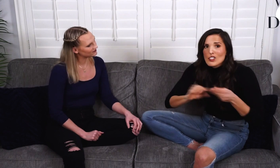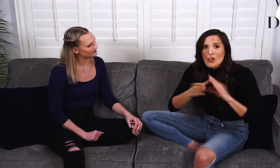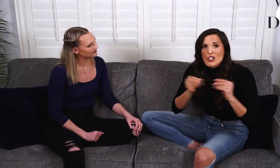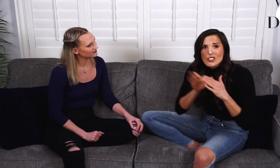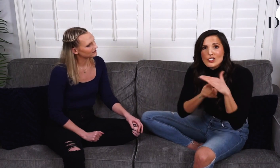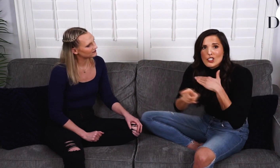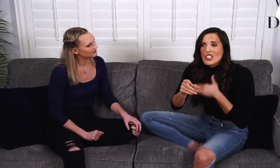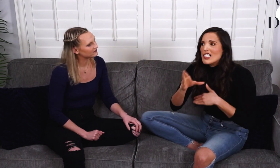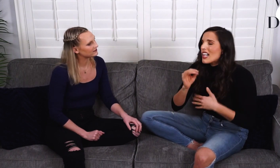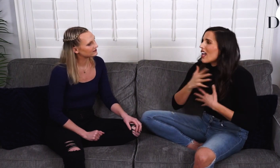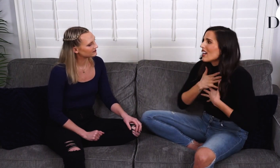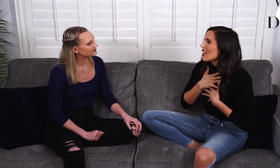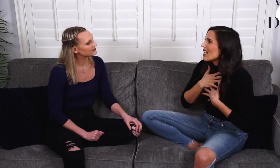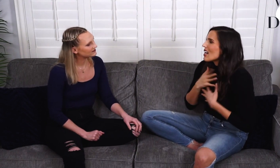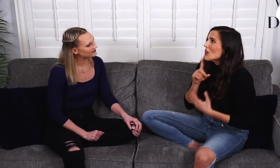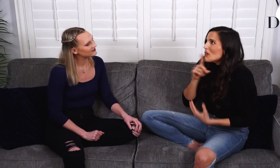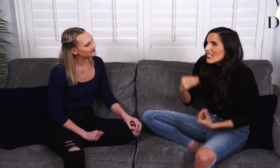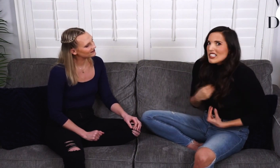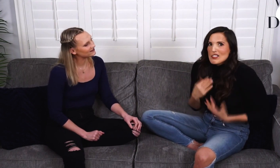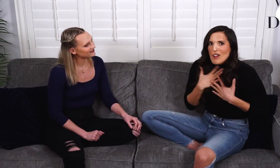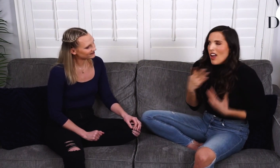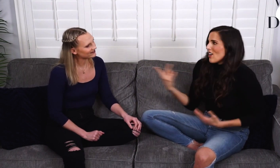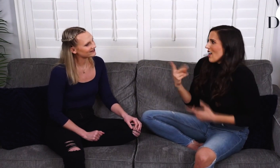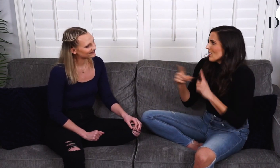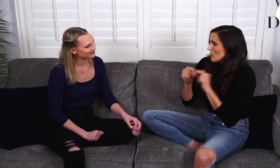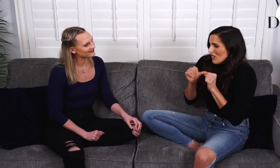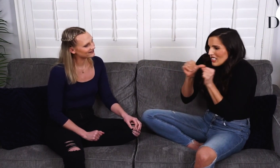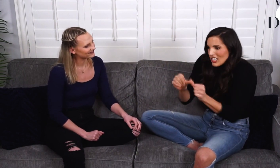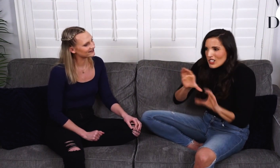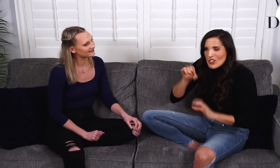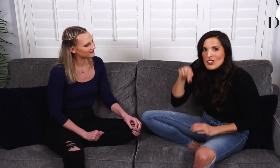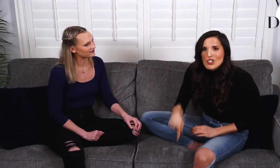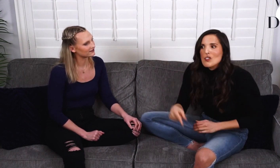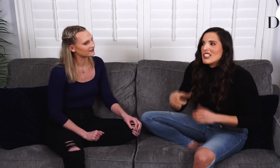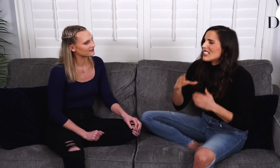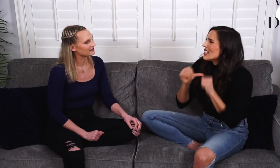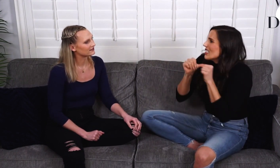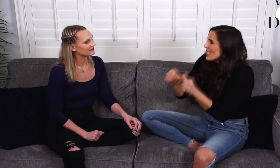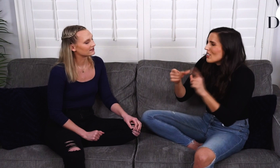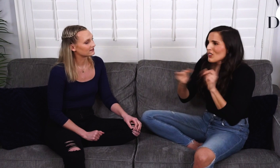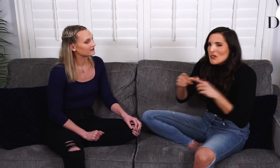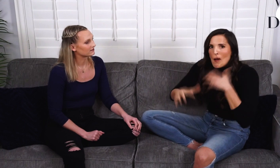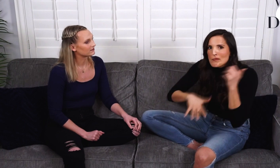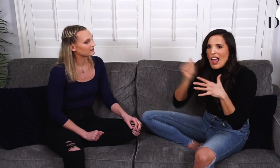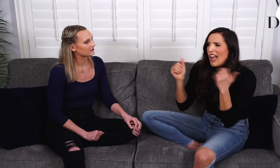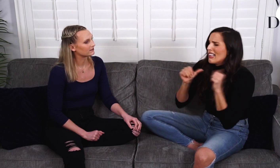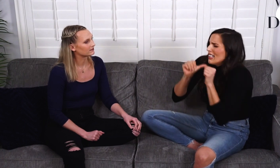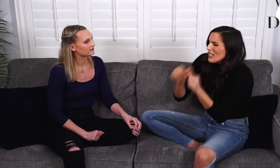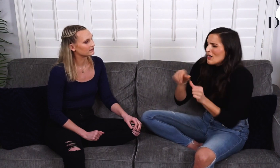their stories and journeys, it really inspired us to continue doing this and continue to unpack